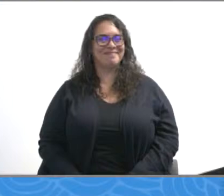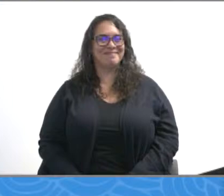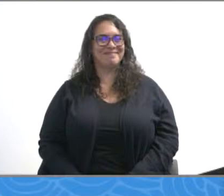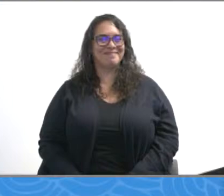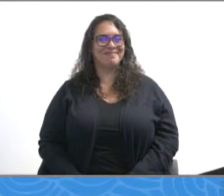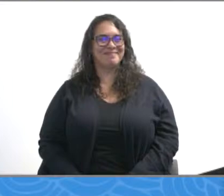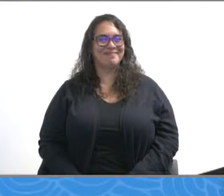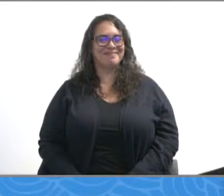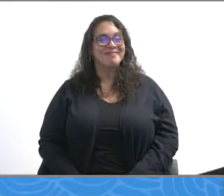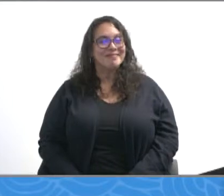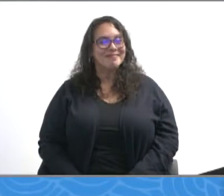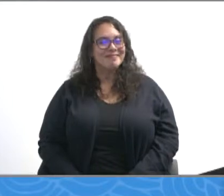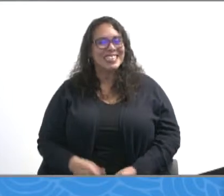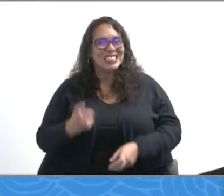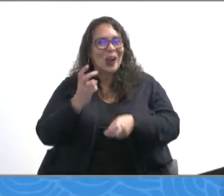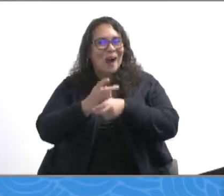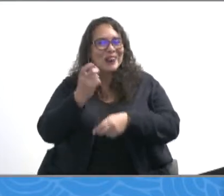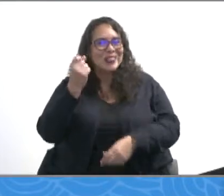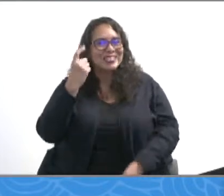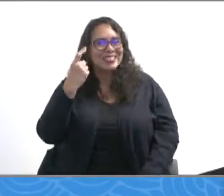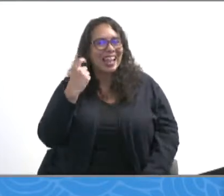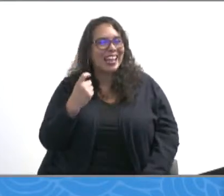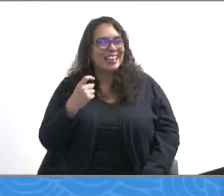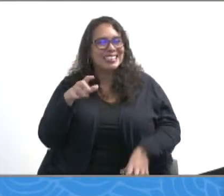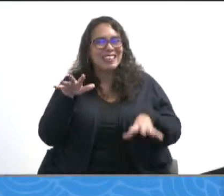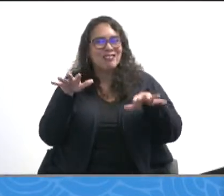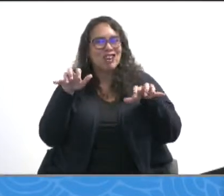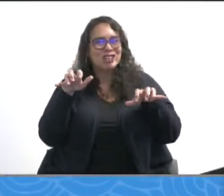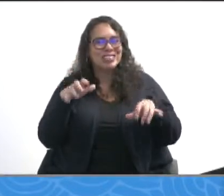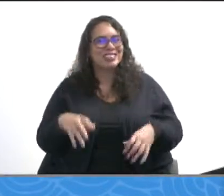Breanna Jackson. I'm Cole . [Both] Long Beach.